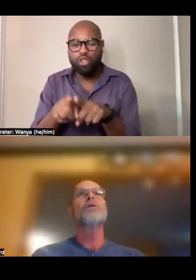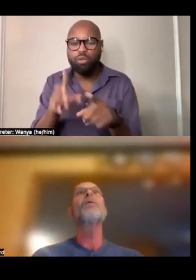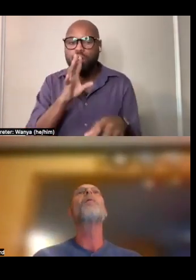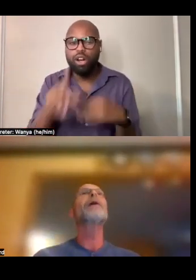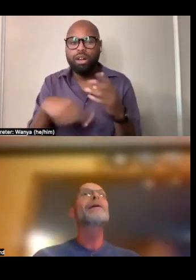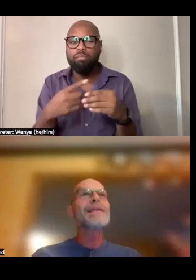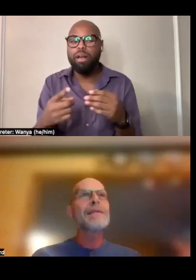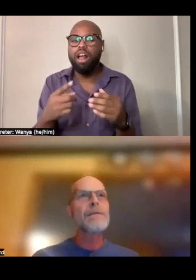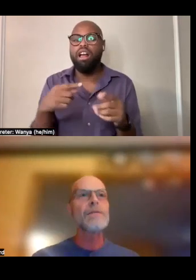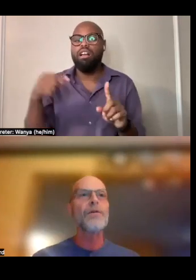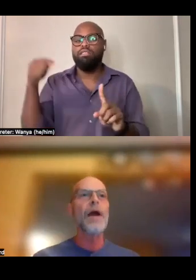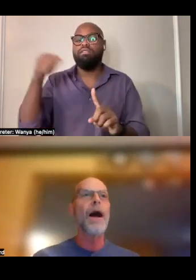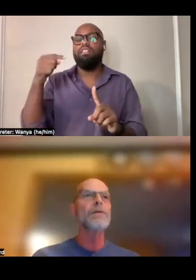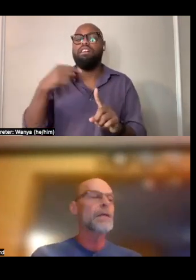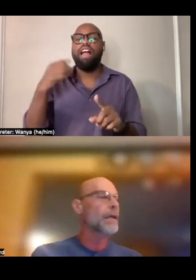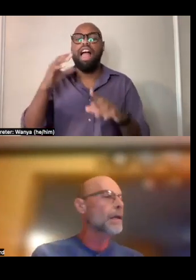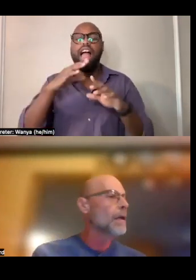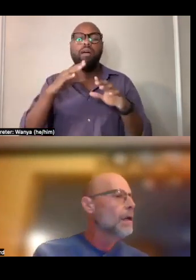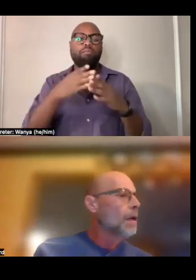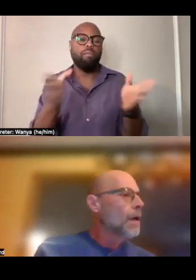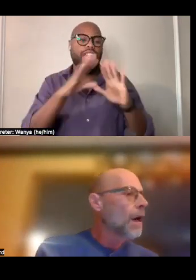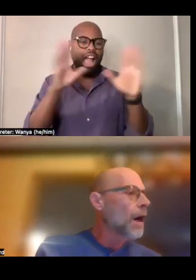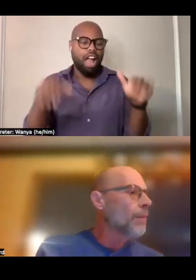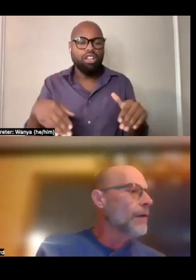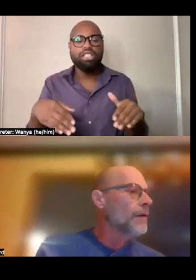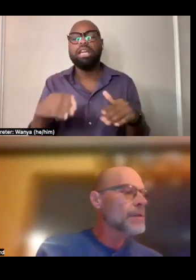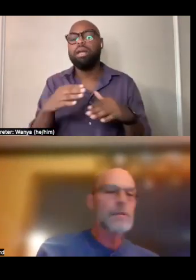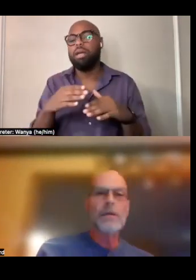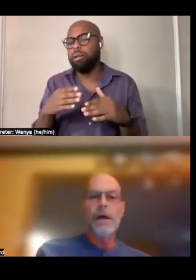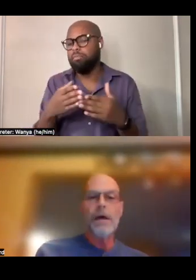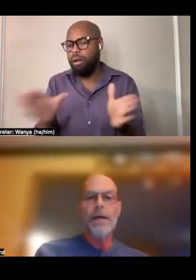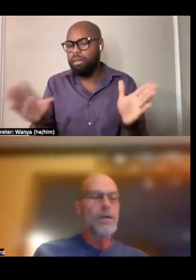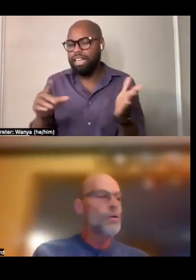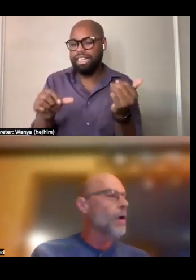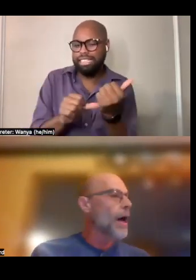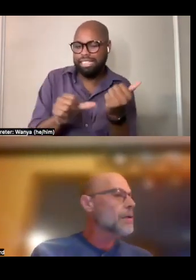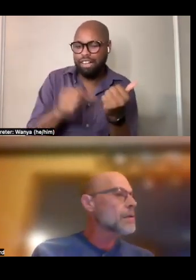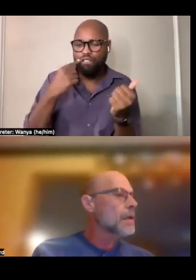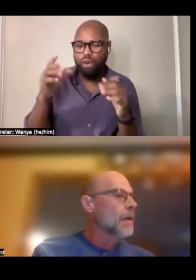public assistance for housing in the US.